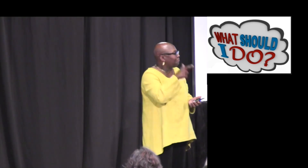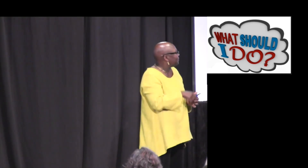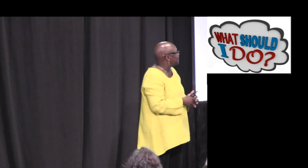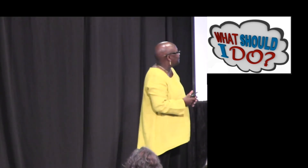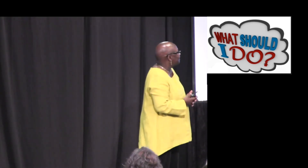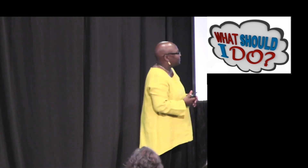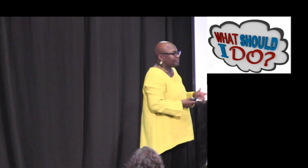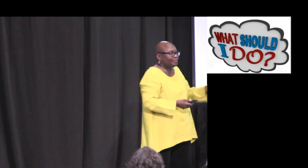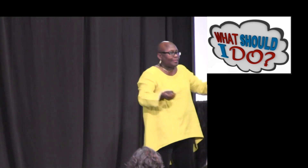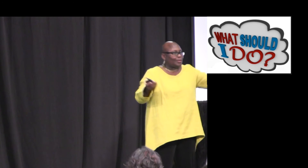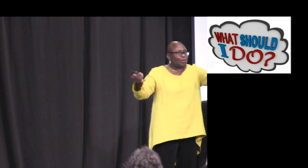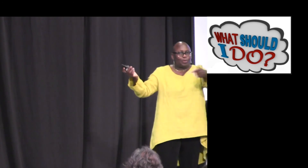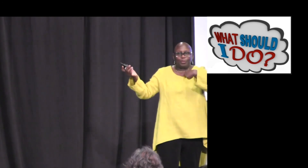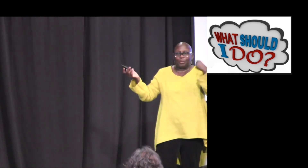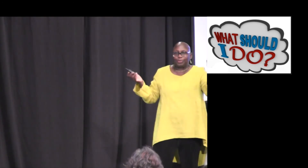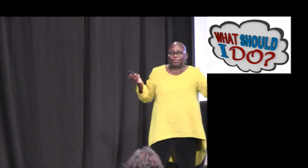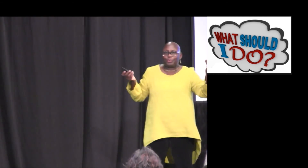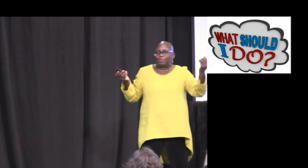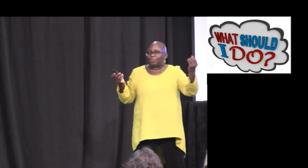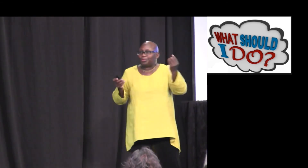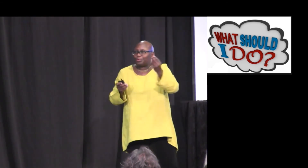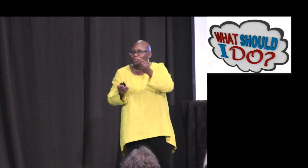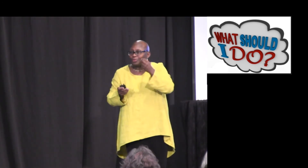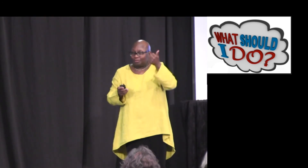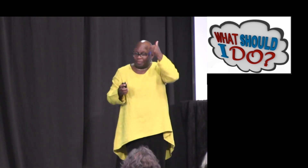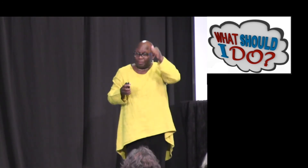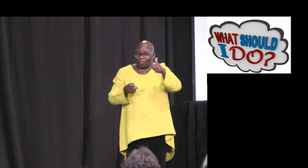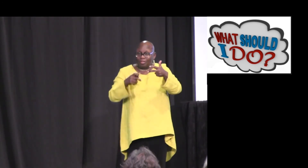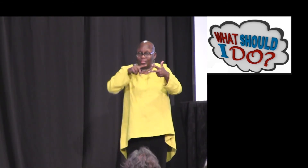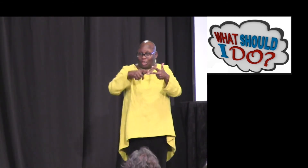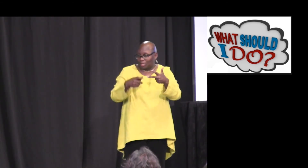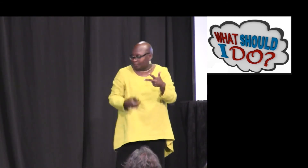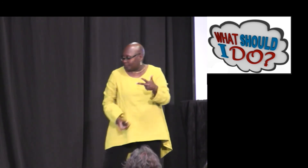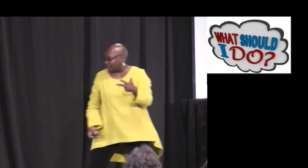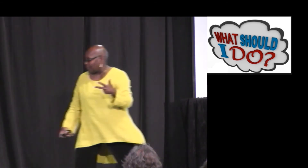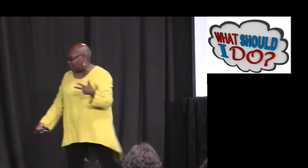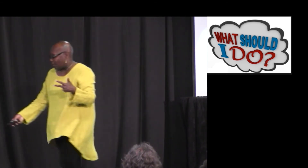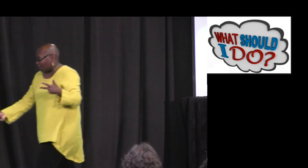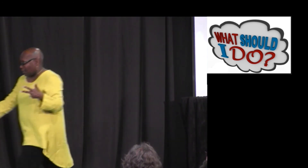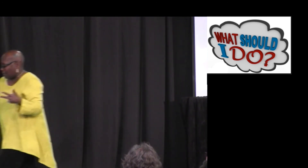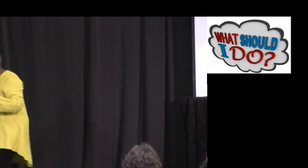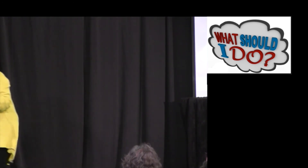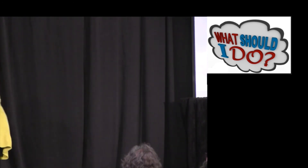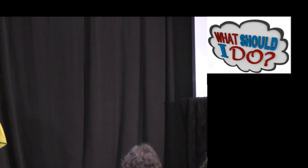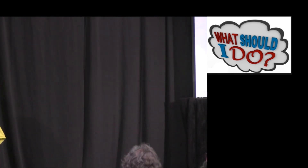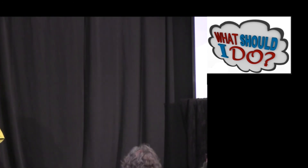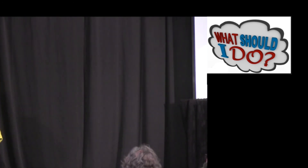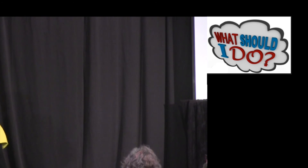and if you want to move out of the same old failure based system, take a look at this book.